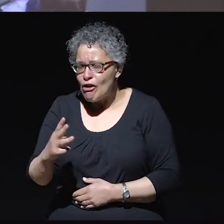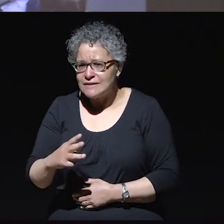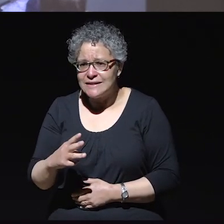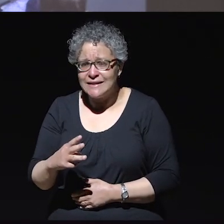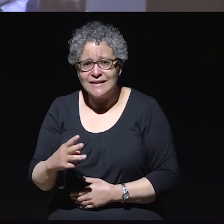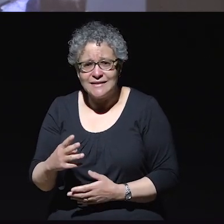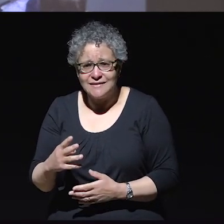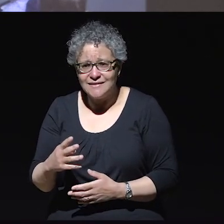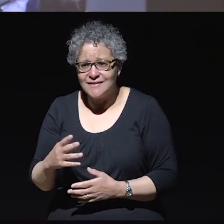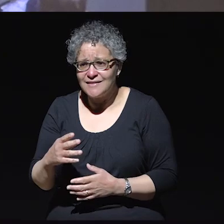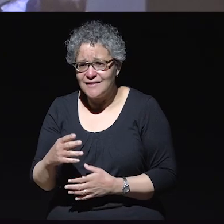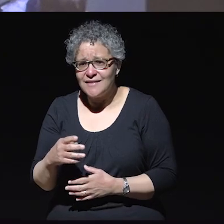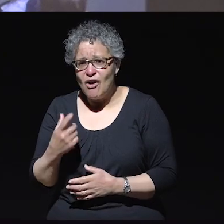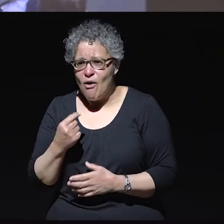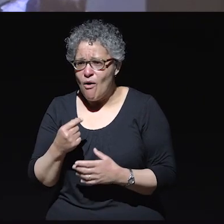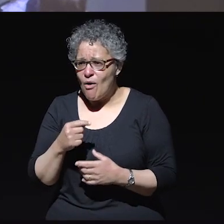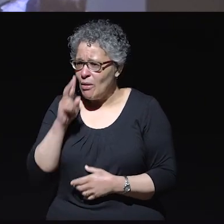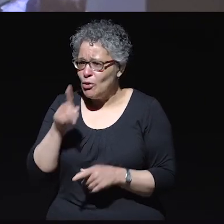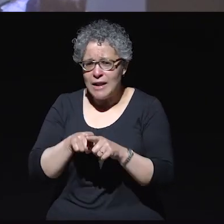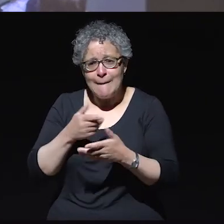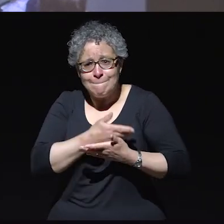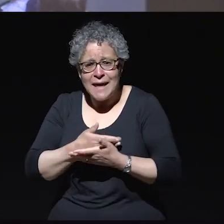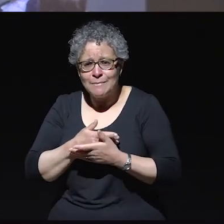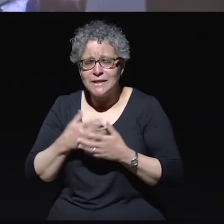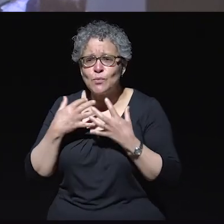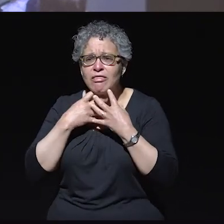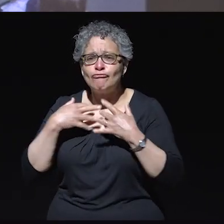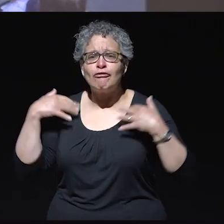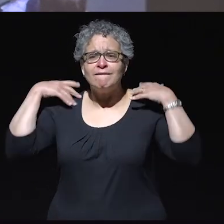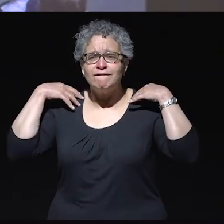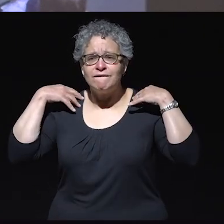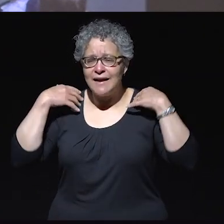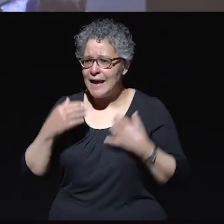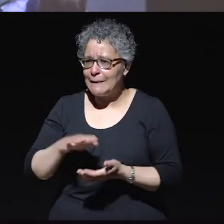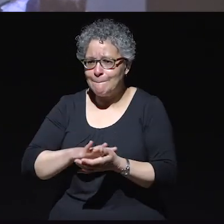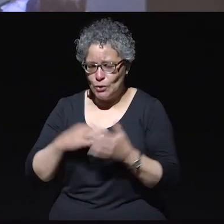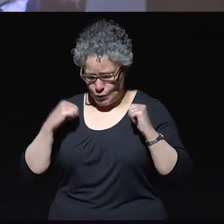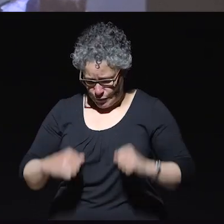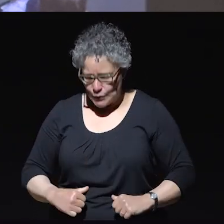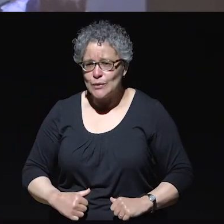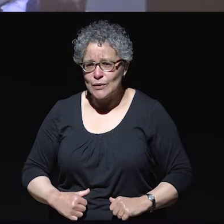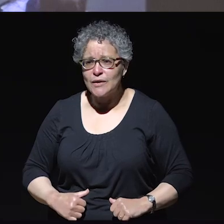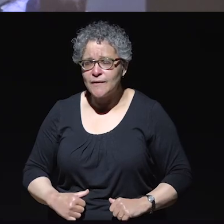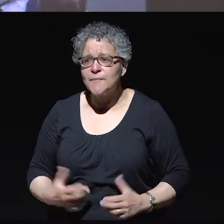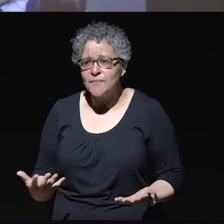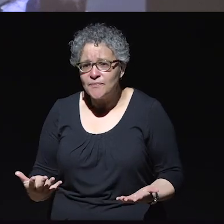with their little roughs and blue outfits on, sort of underscored the fact that one of the great charms of 'The Blue Boy' as a painting